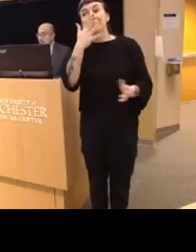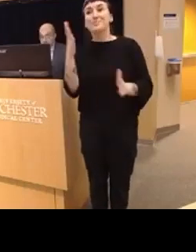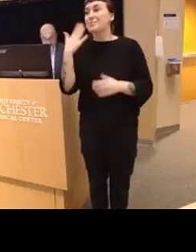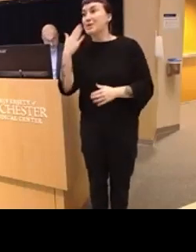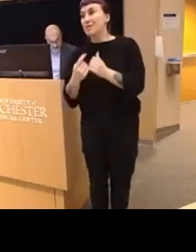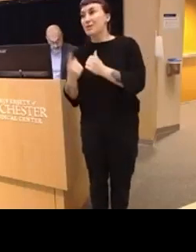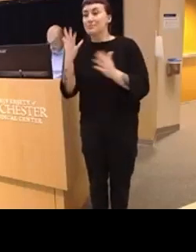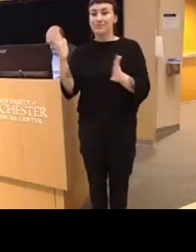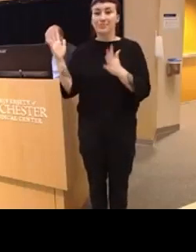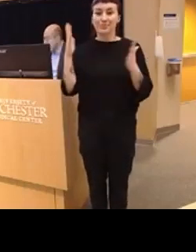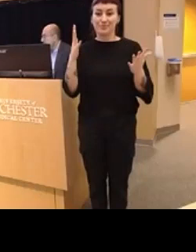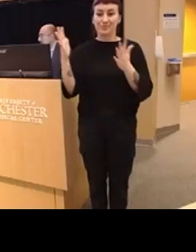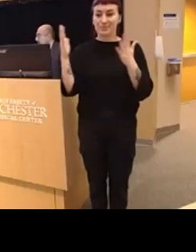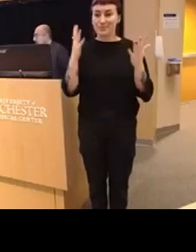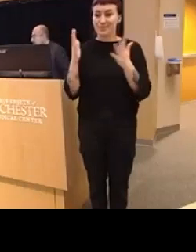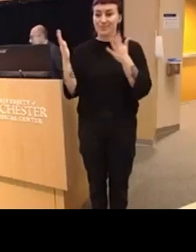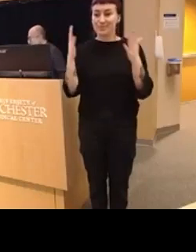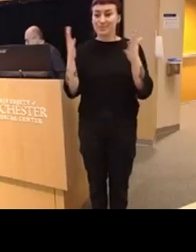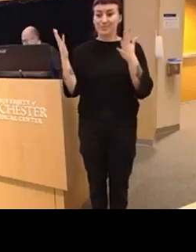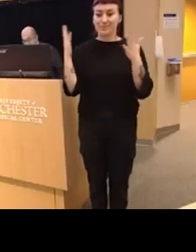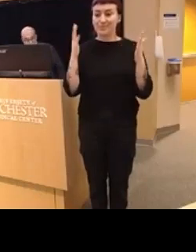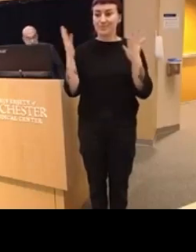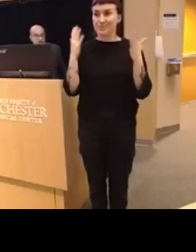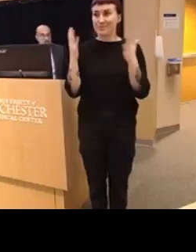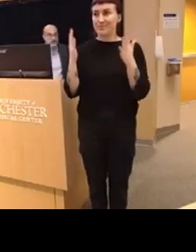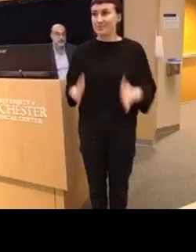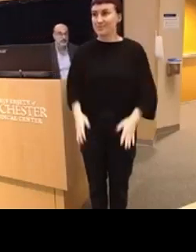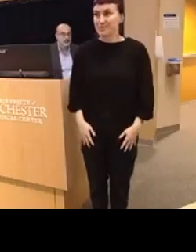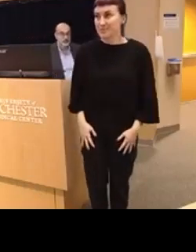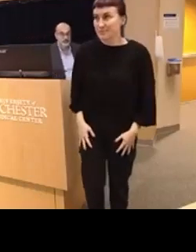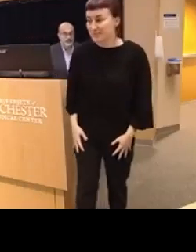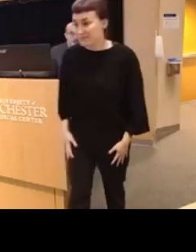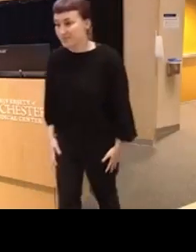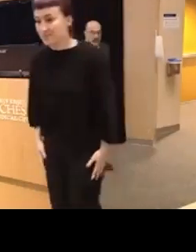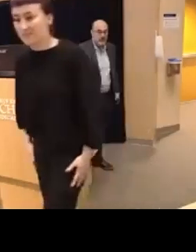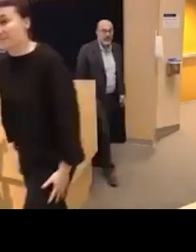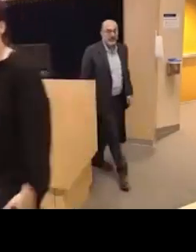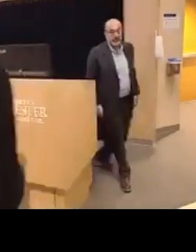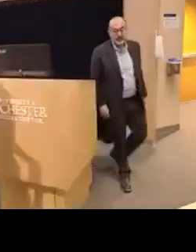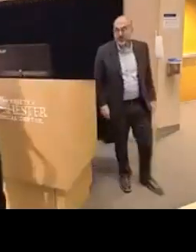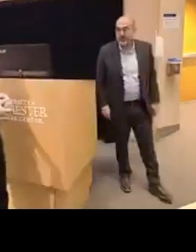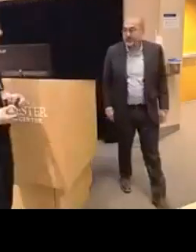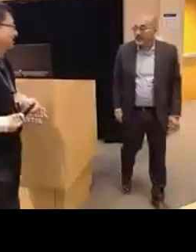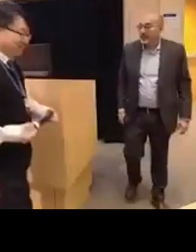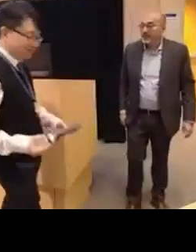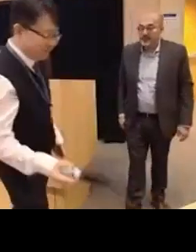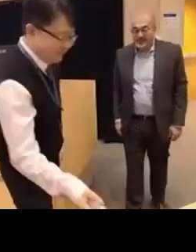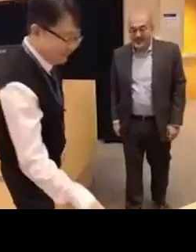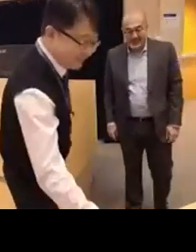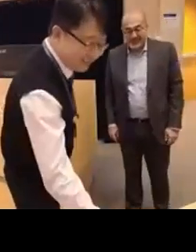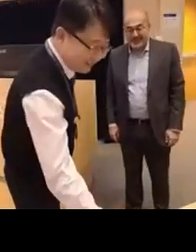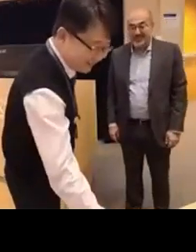everyone all right than much